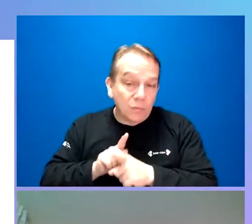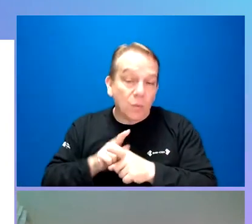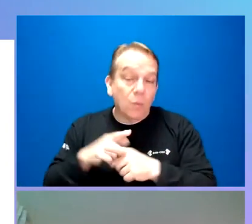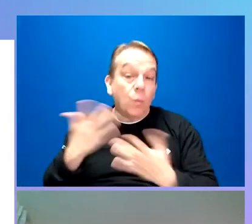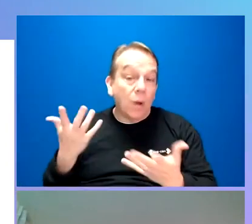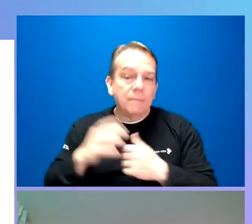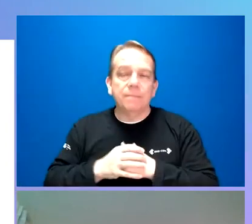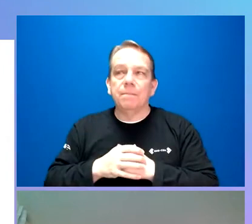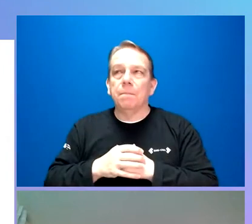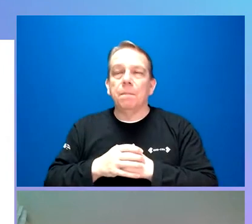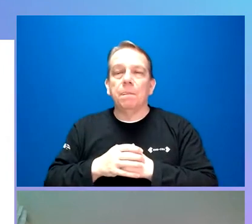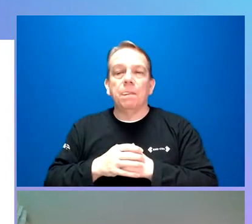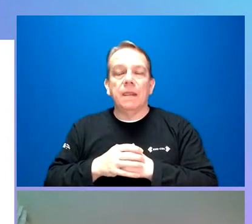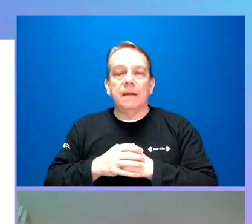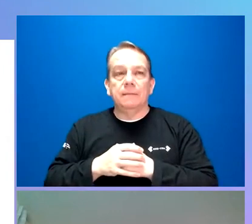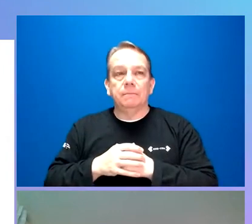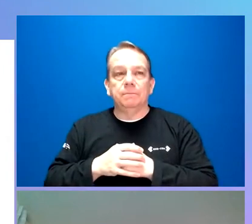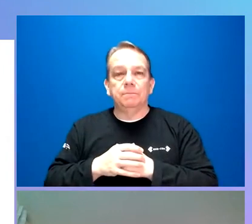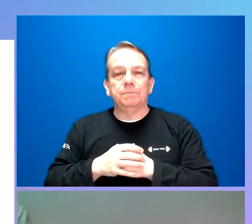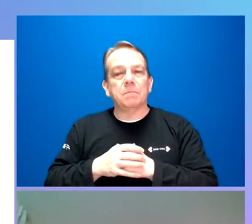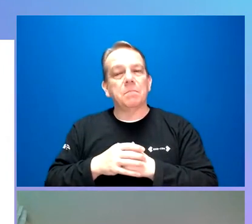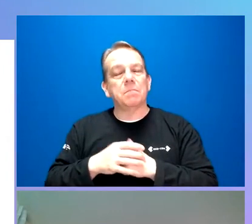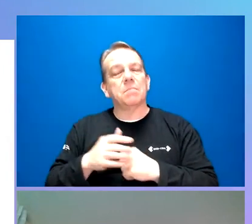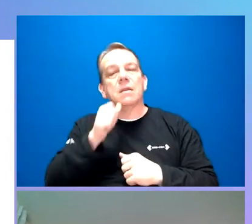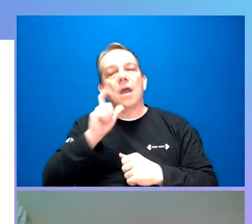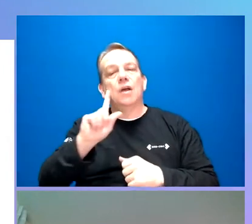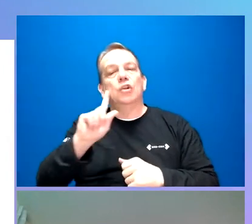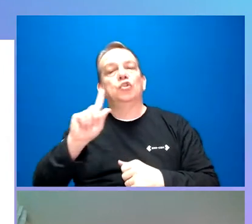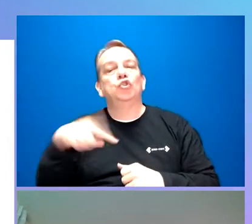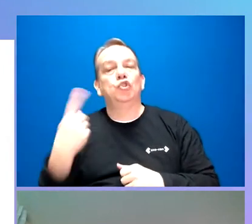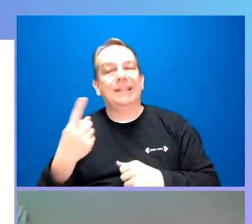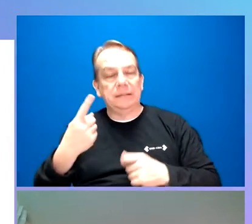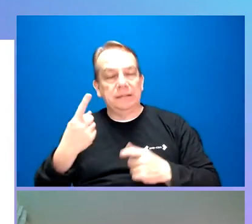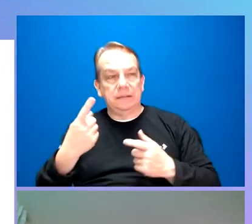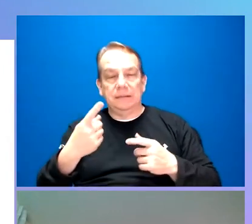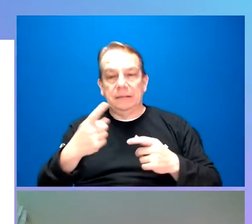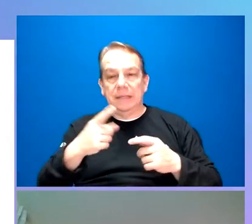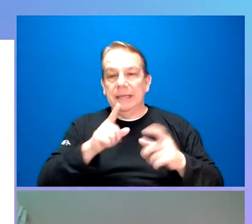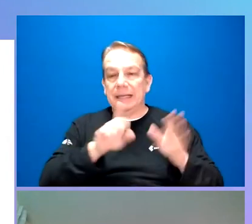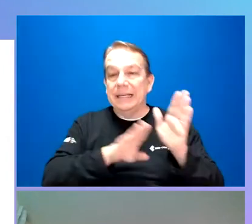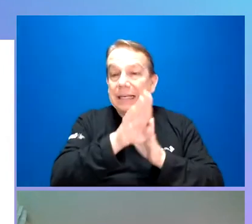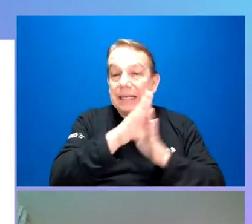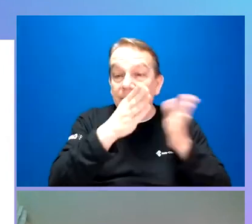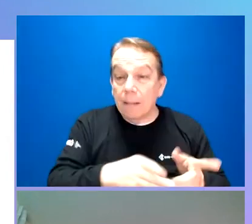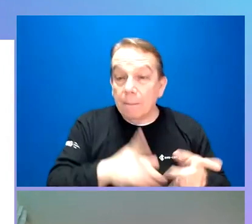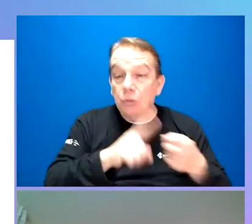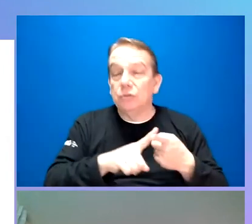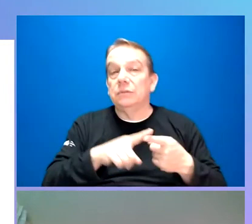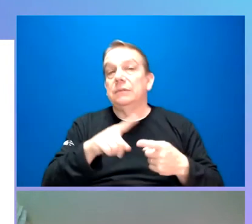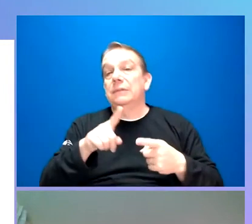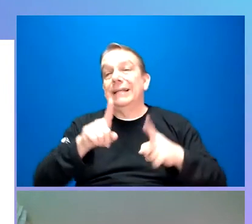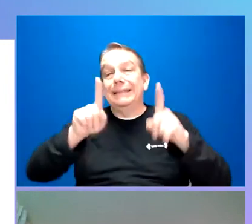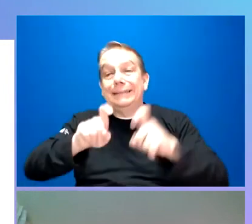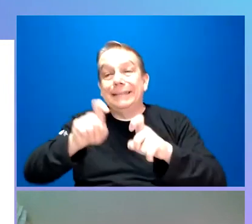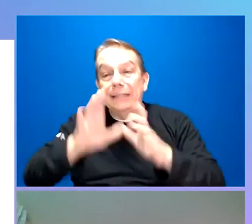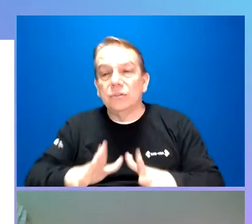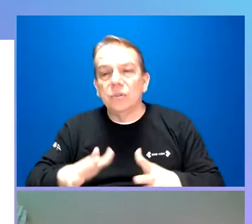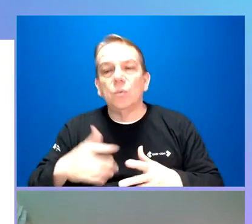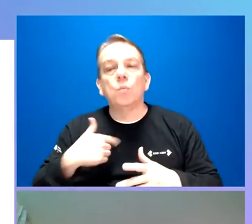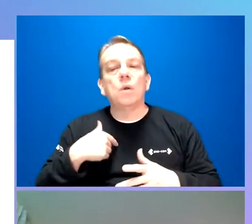focus on accessibility testers and developers, but we started